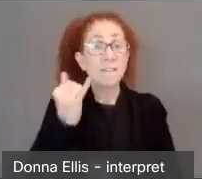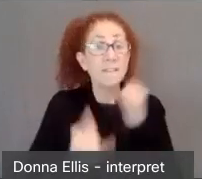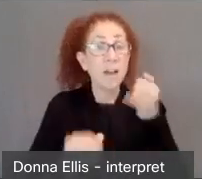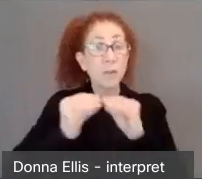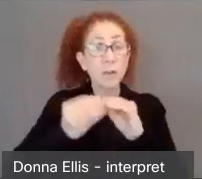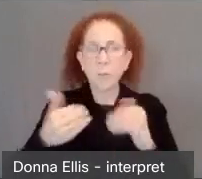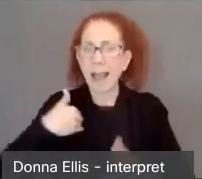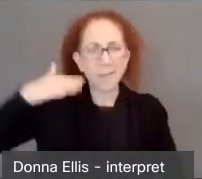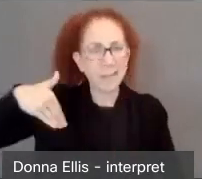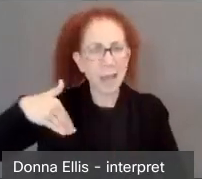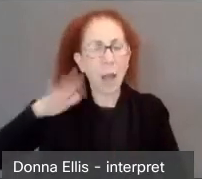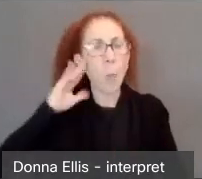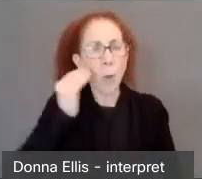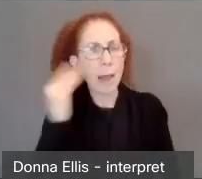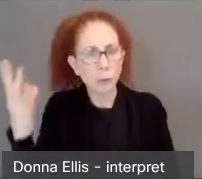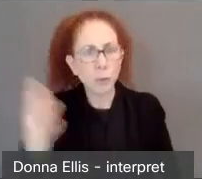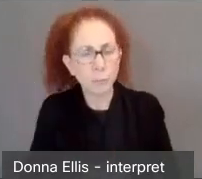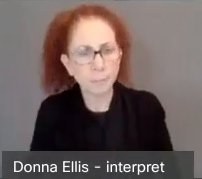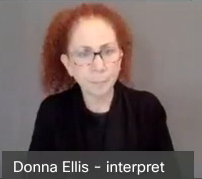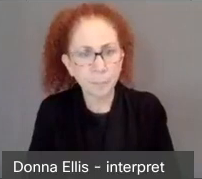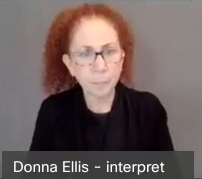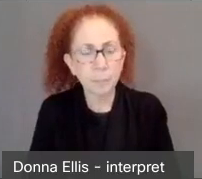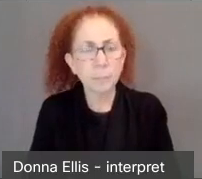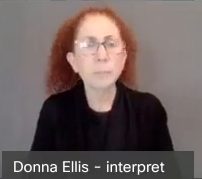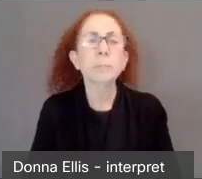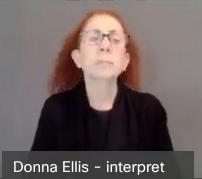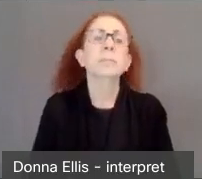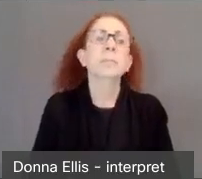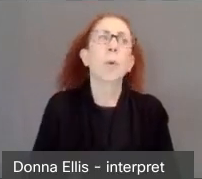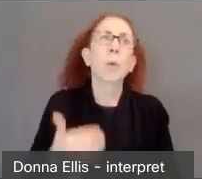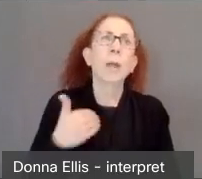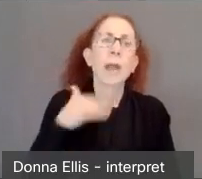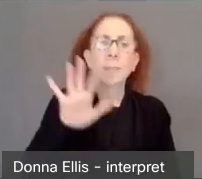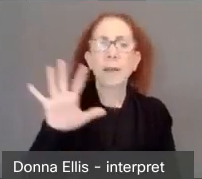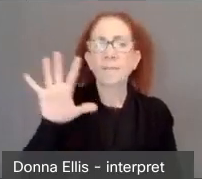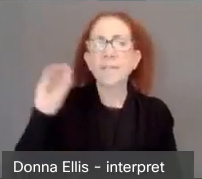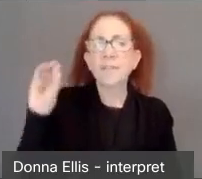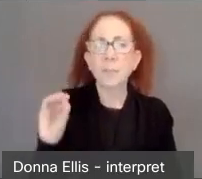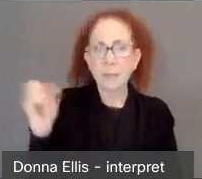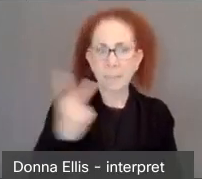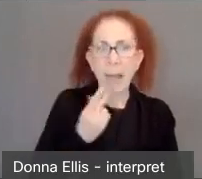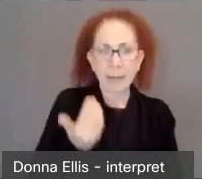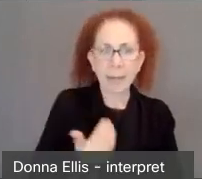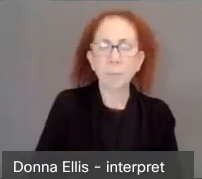get that for you and we have about 50% of those back so far.